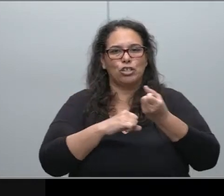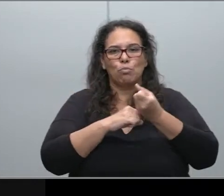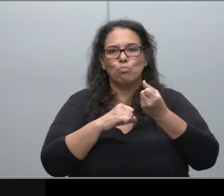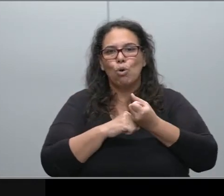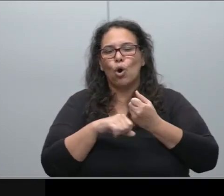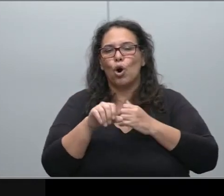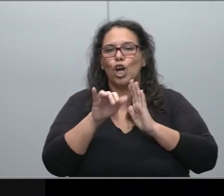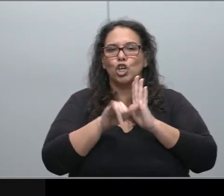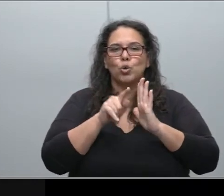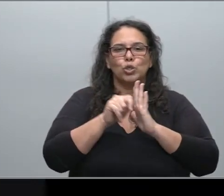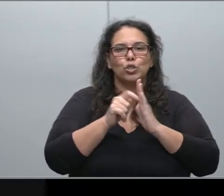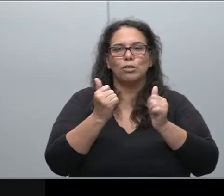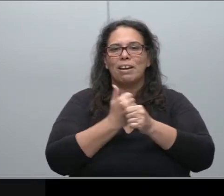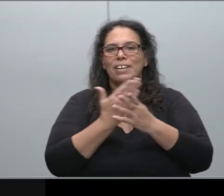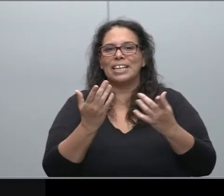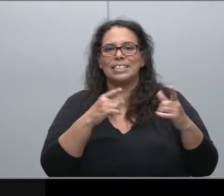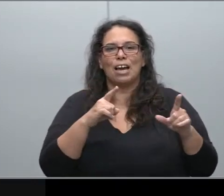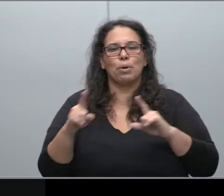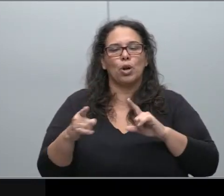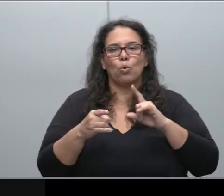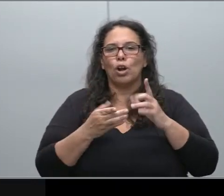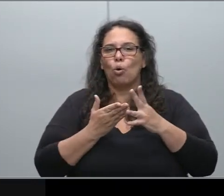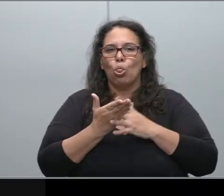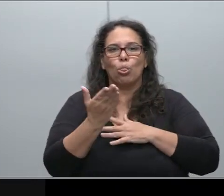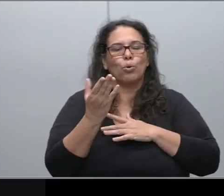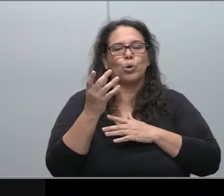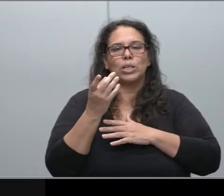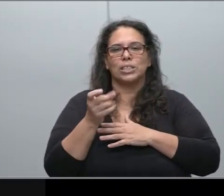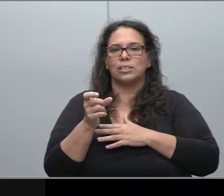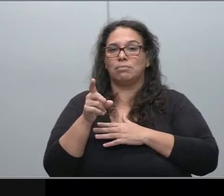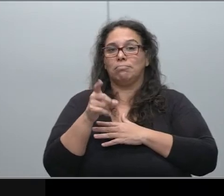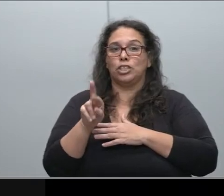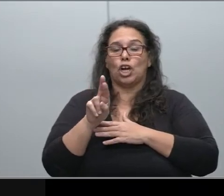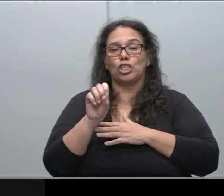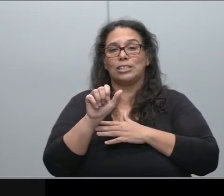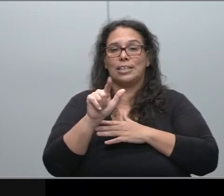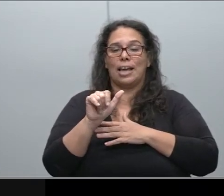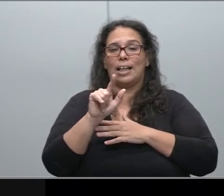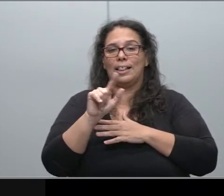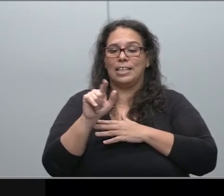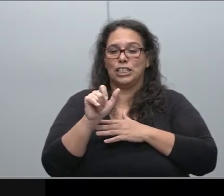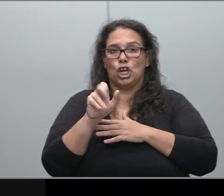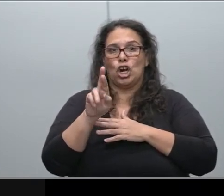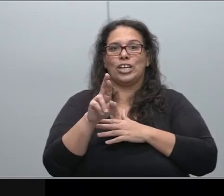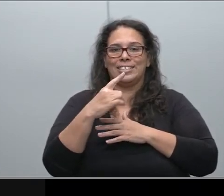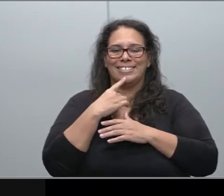So if their comment really resonates with you and it's something you agree with, you may give it a five star. If it's not, you may rate it as a one star,